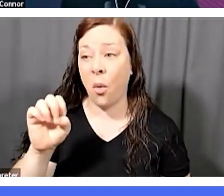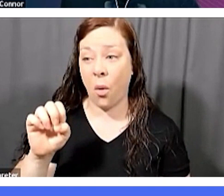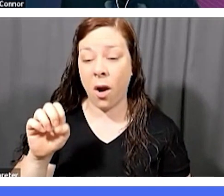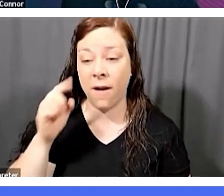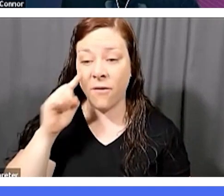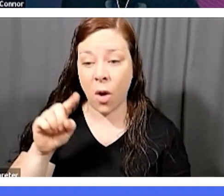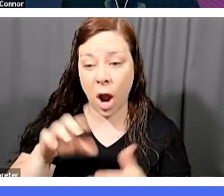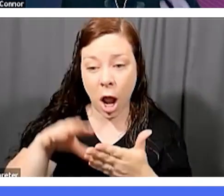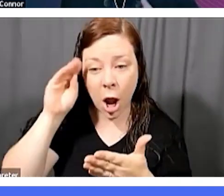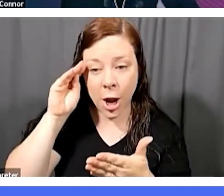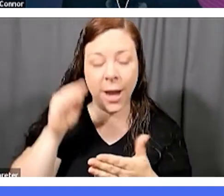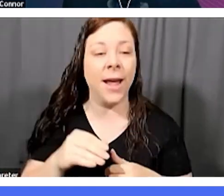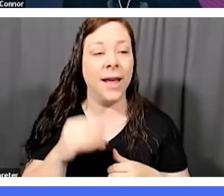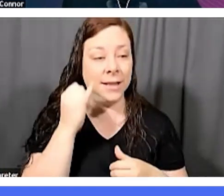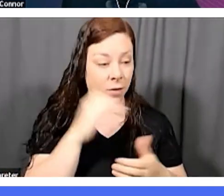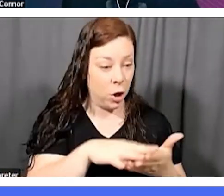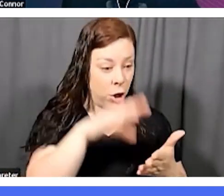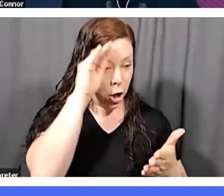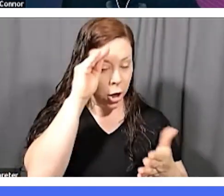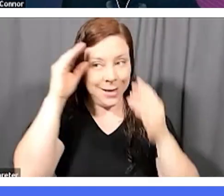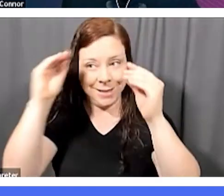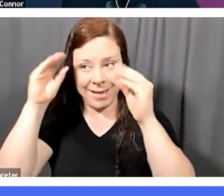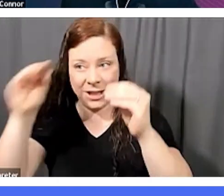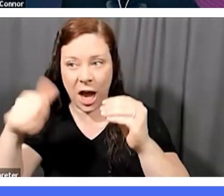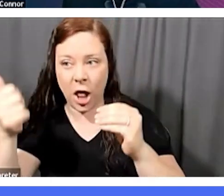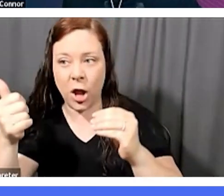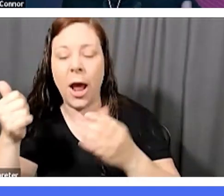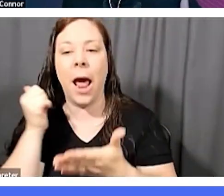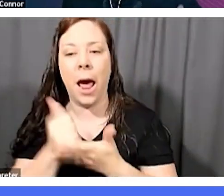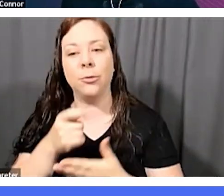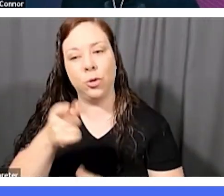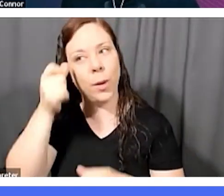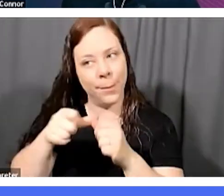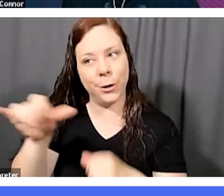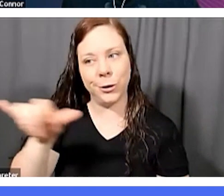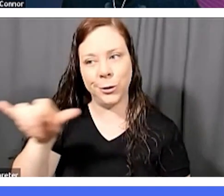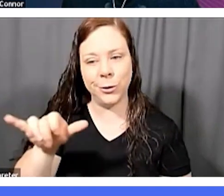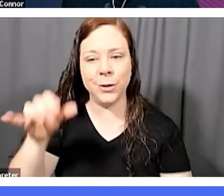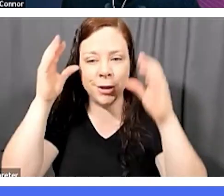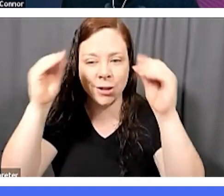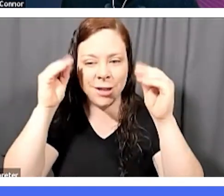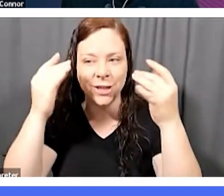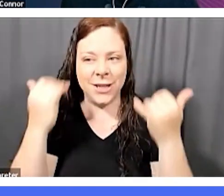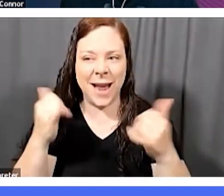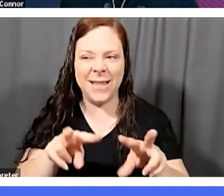So hooray, look, presenting at Oklahoma Tech Access, Tech Access, Oklahoma is very selfish in nature.